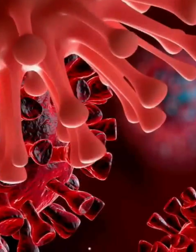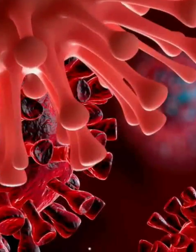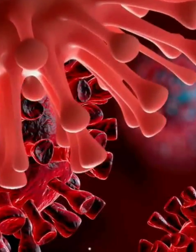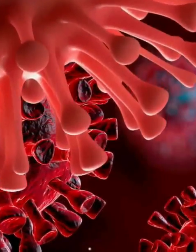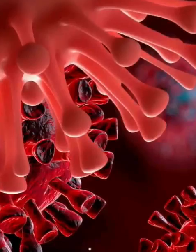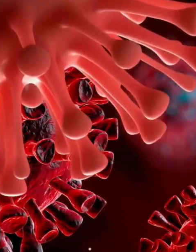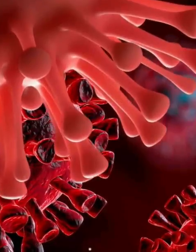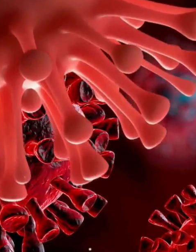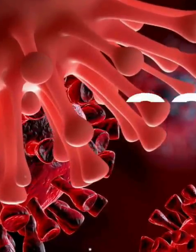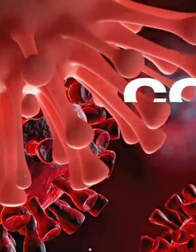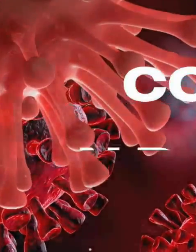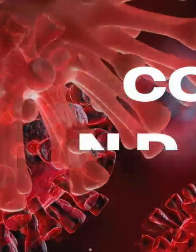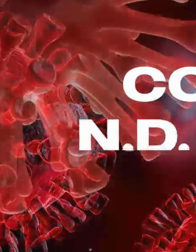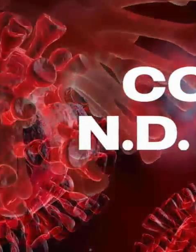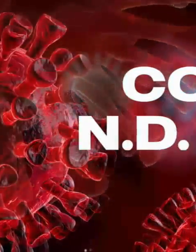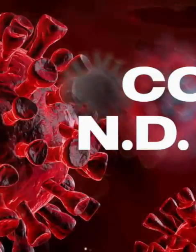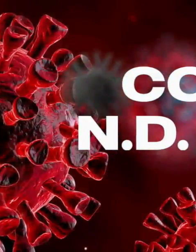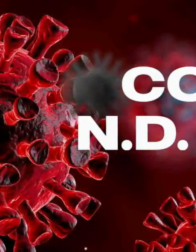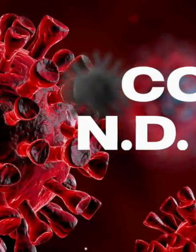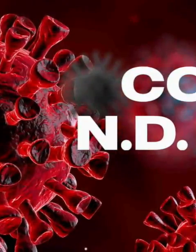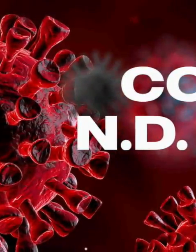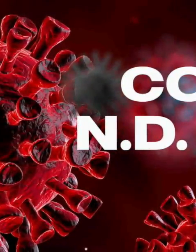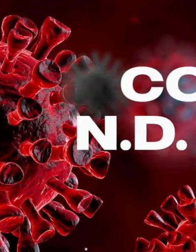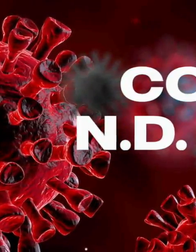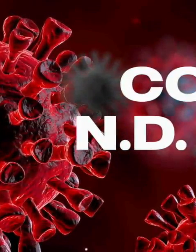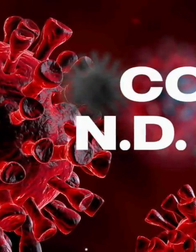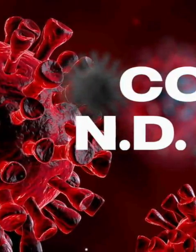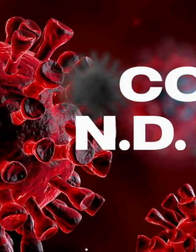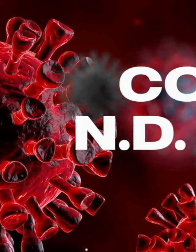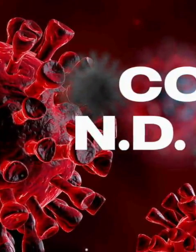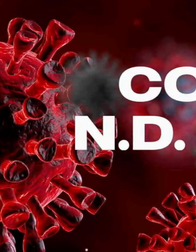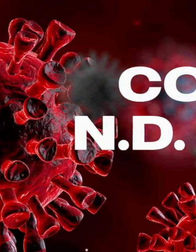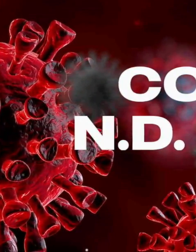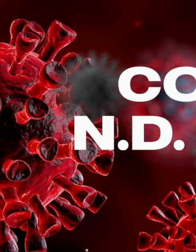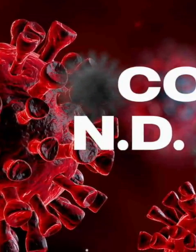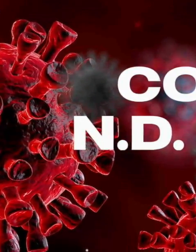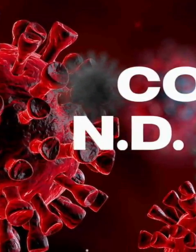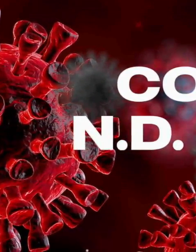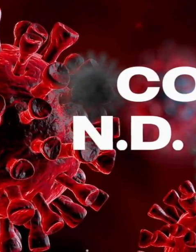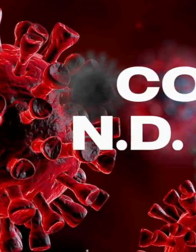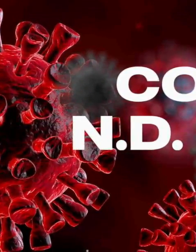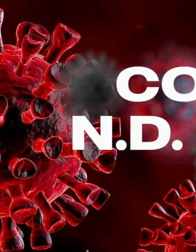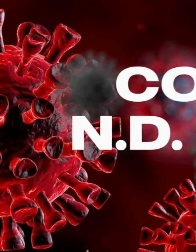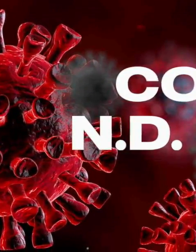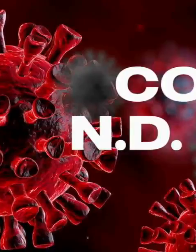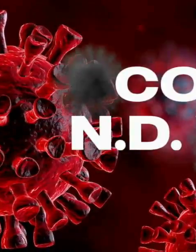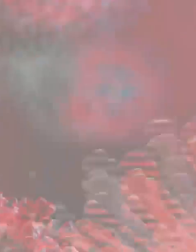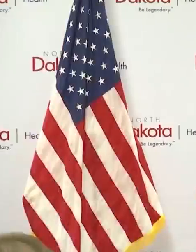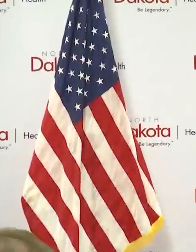WE CONTINUE OUR COVID-19 NORTH DAKOTA WATCH .. WITH INFORMATION ON THE TWO NEW EXECUTIVE ORDERS